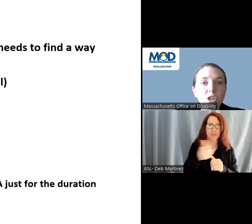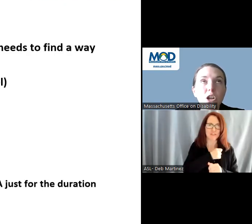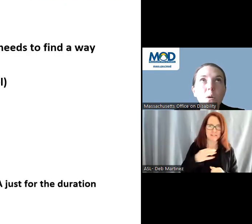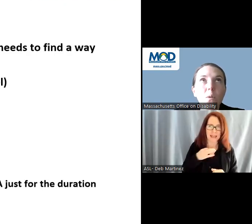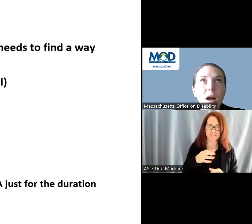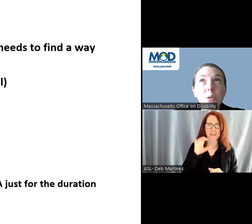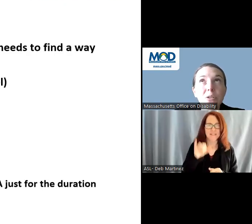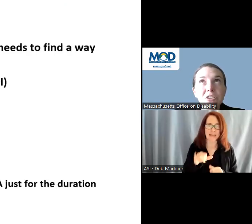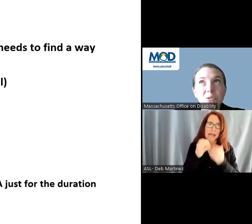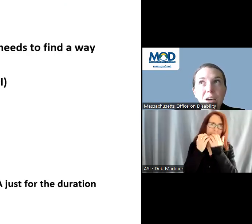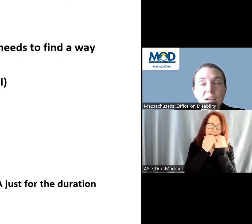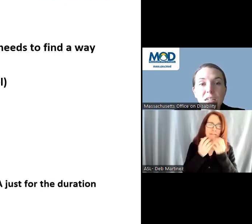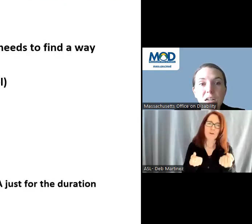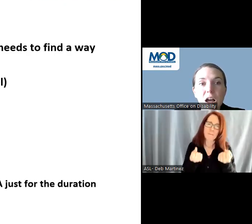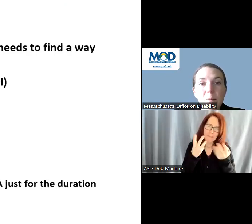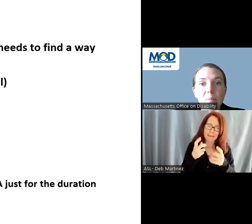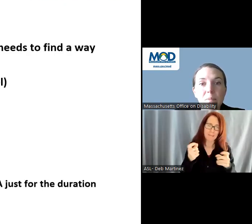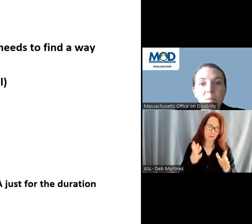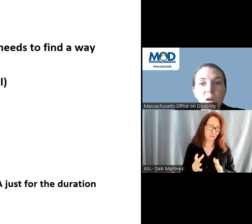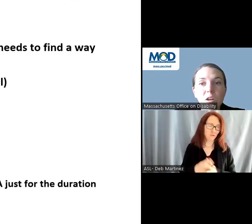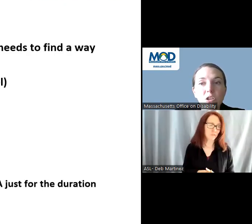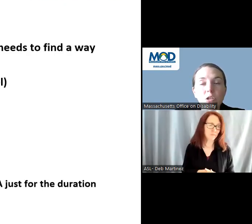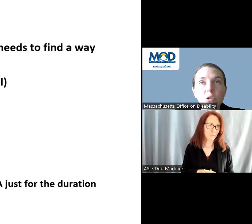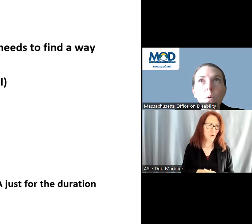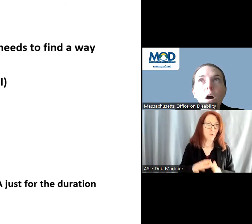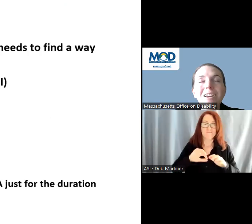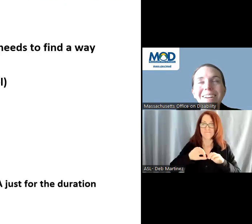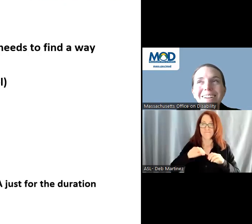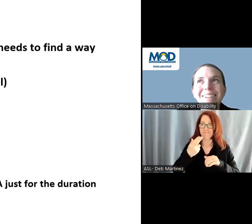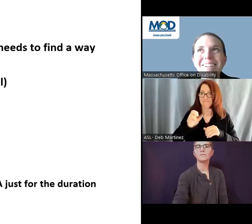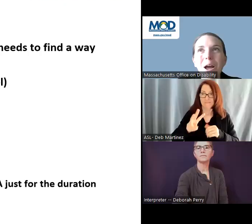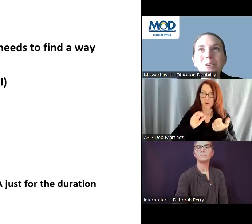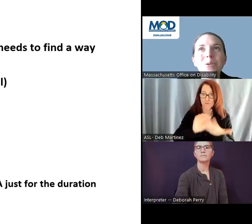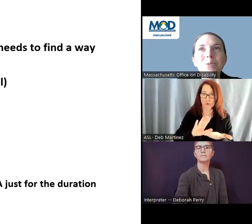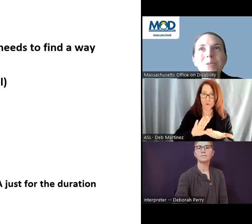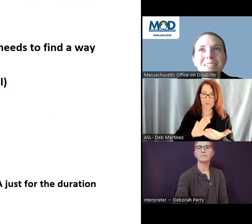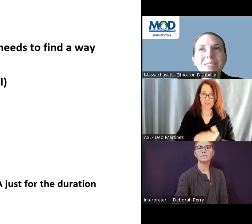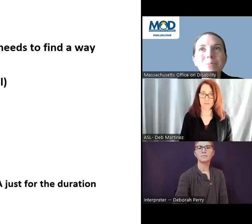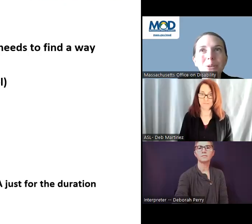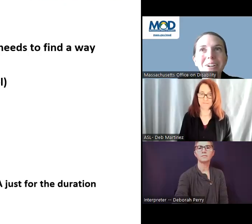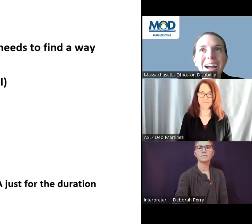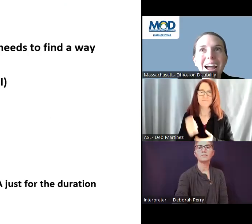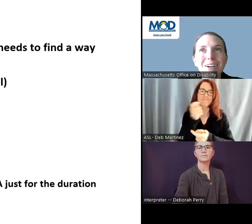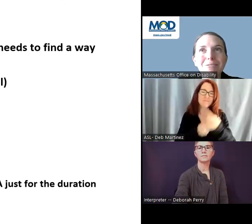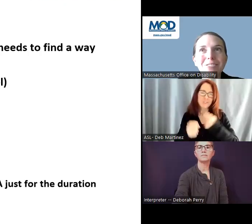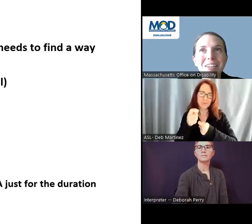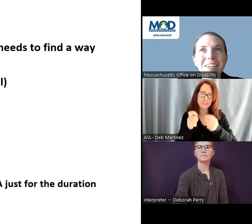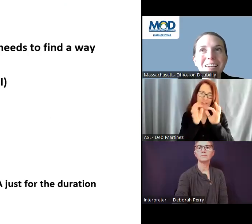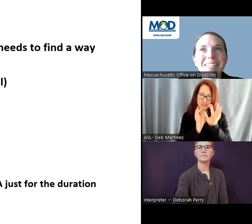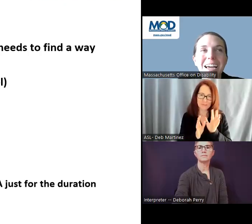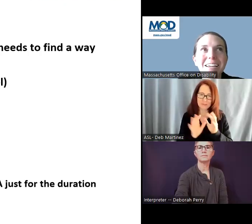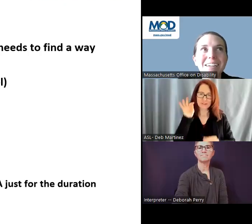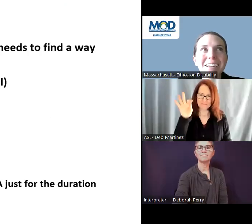so how are you going to do that? What you as the employer have the exciting